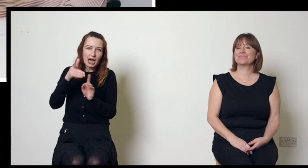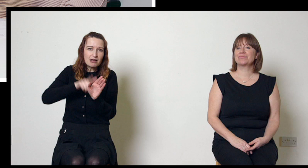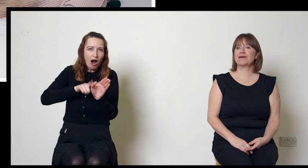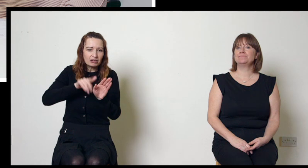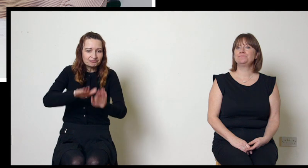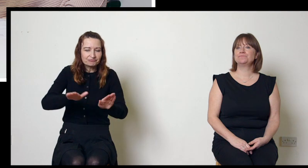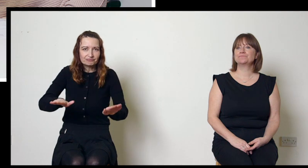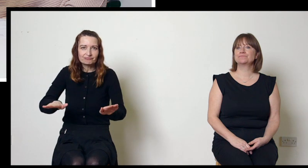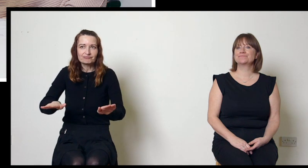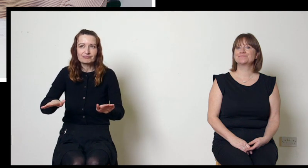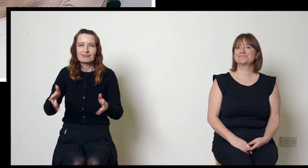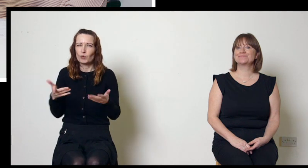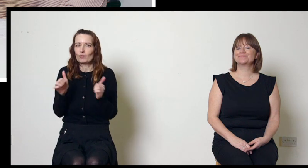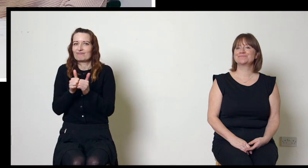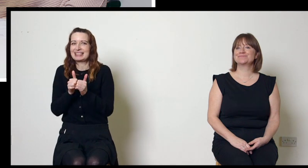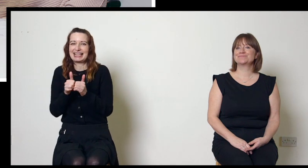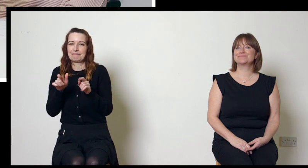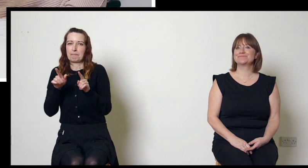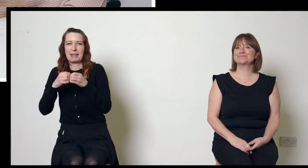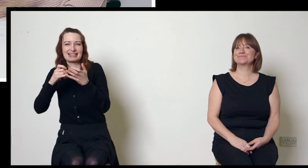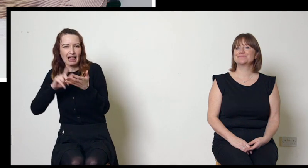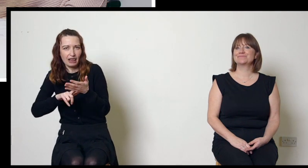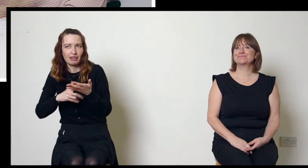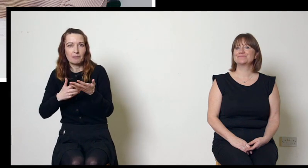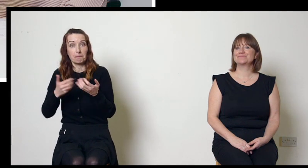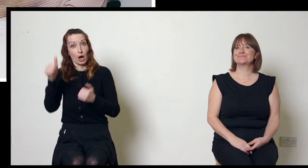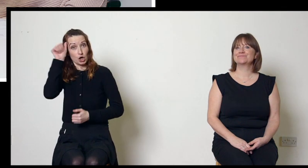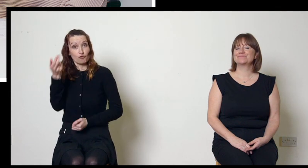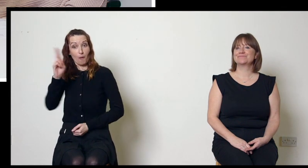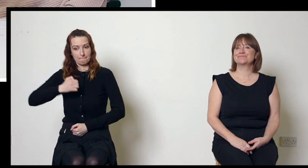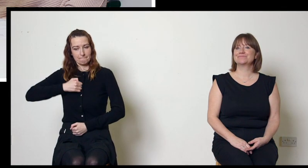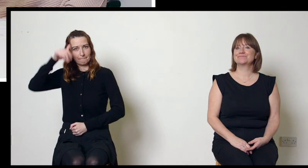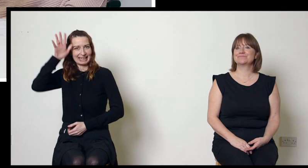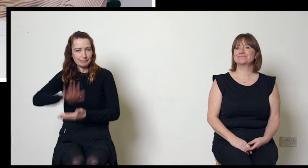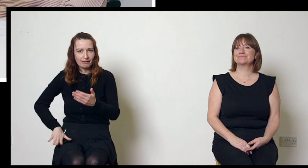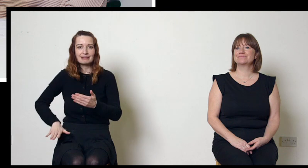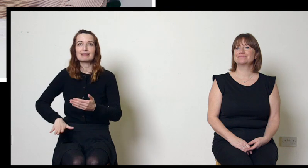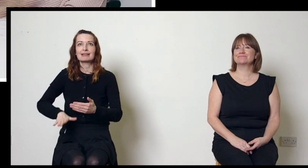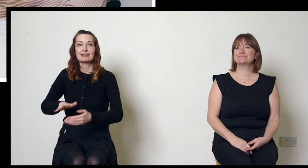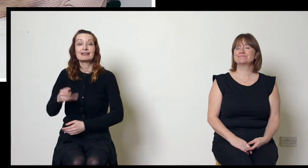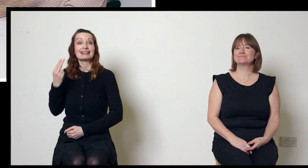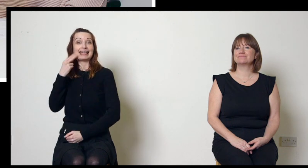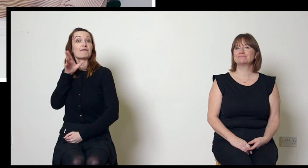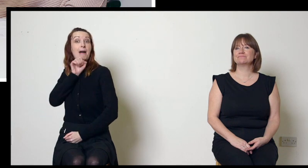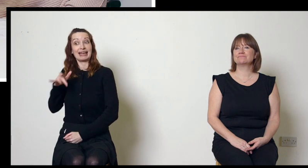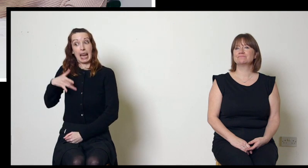and I know even from my experience there’s a gentleman that is deaf, that uses the bus that I use,